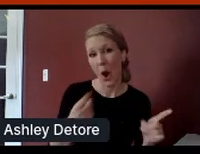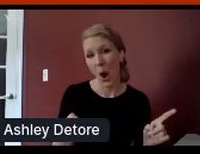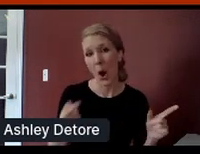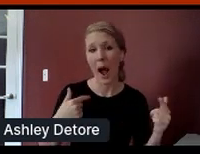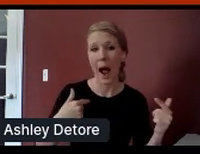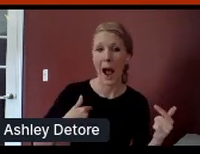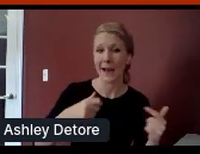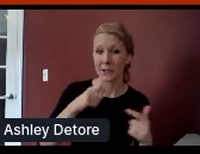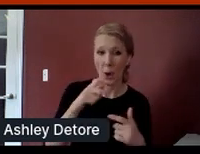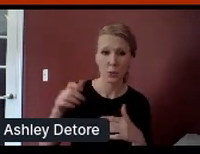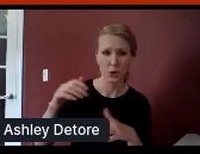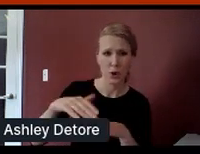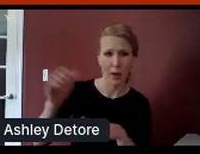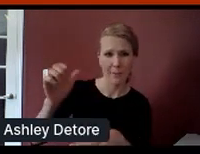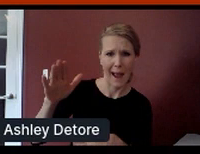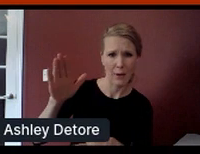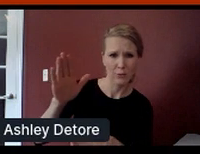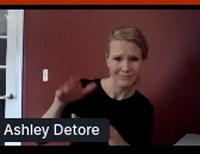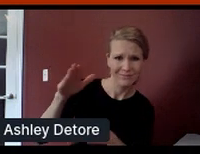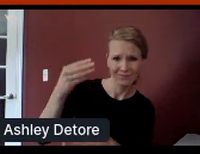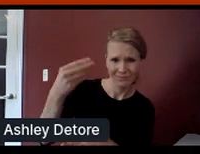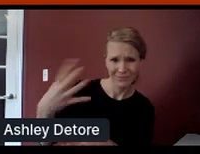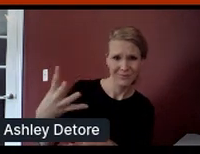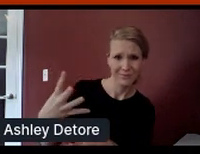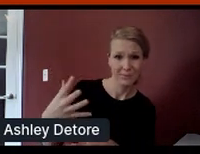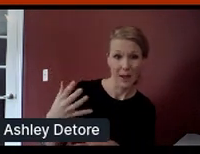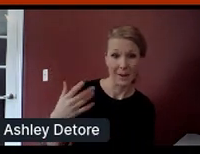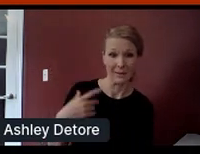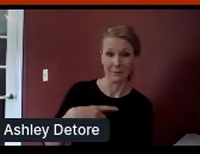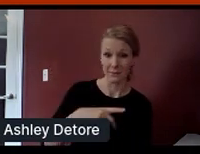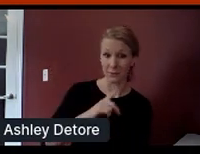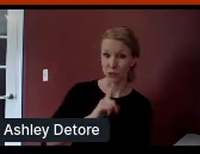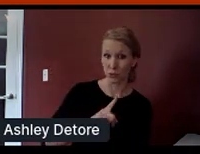out because I do. I also just call it out.